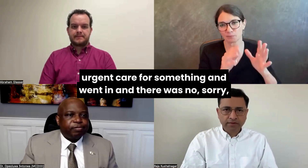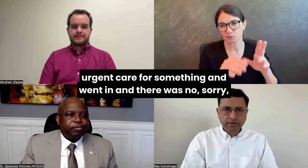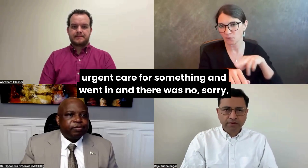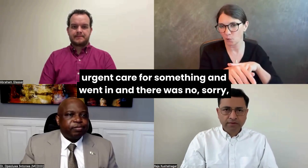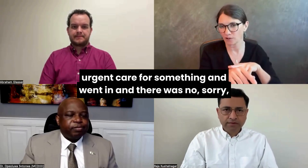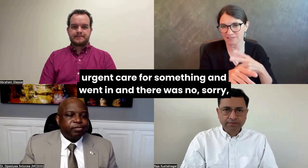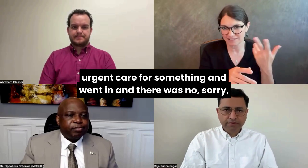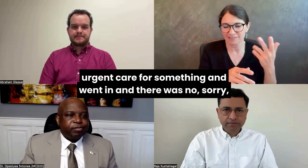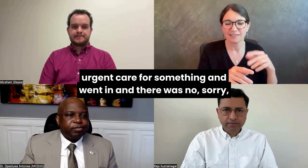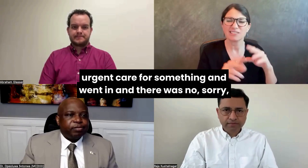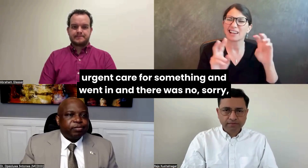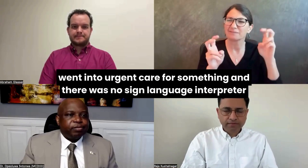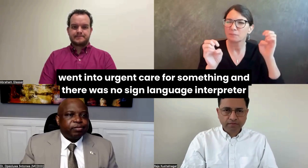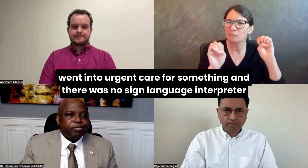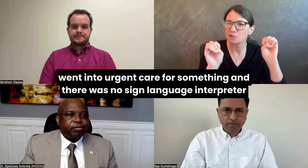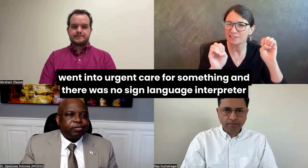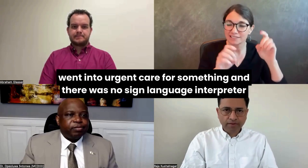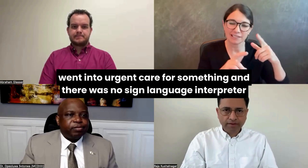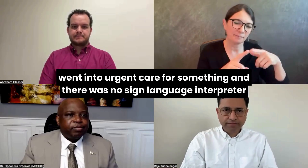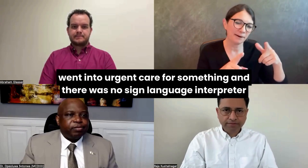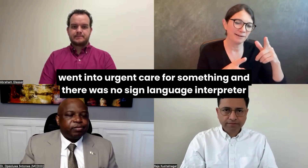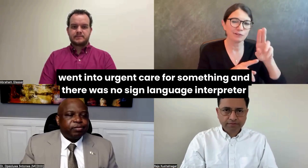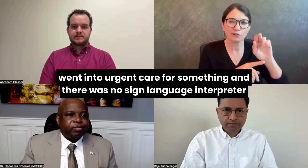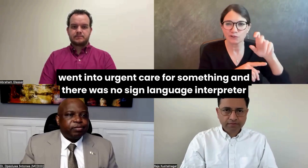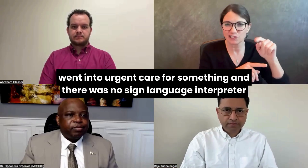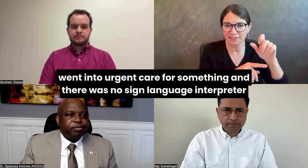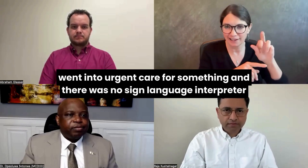went into urgent care for something and there was no sign language interpreter